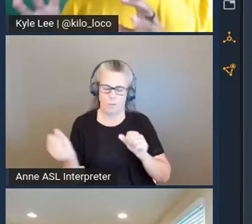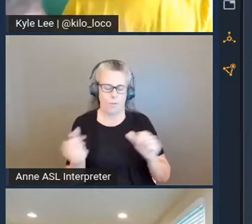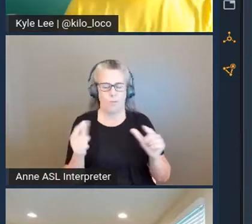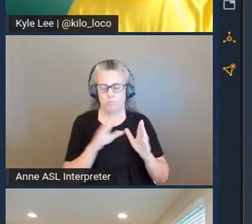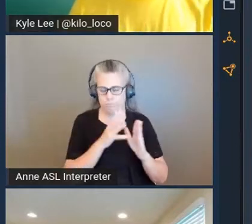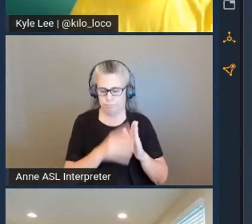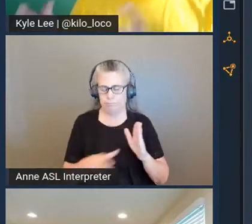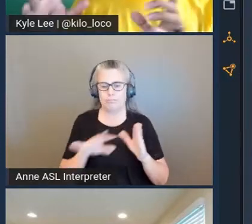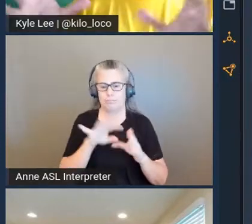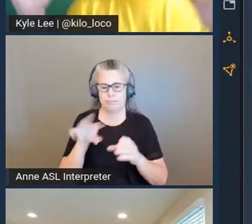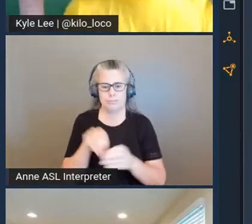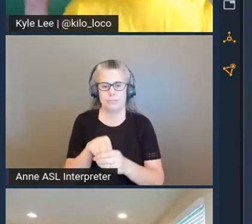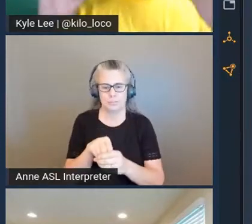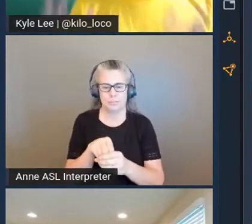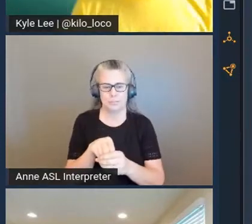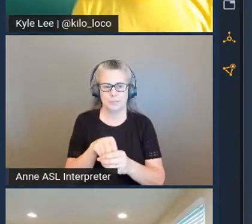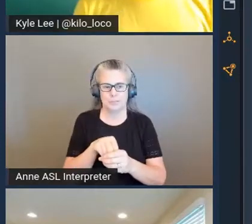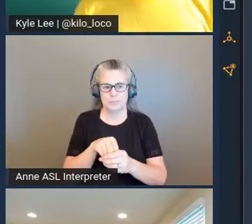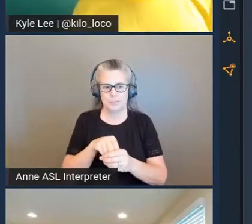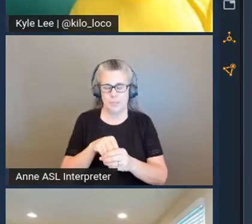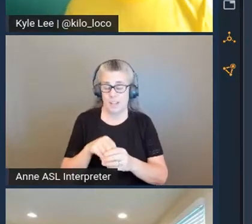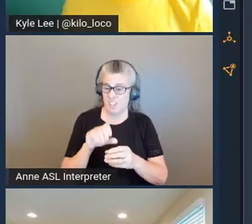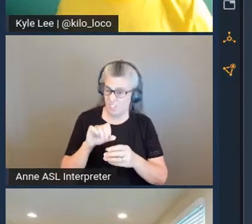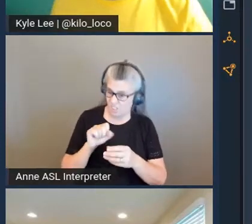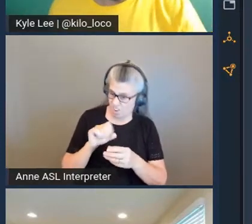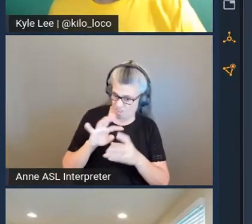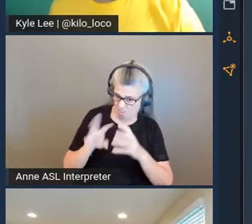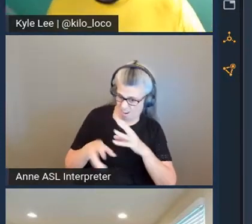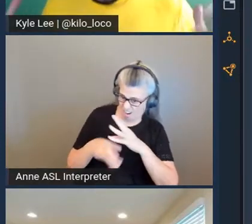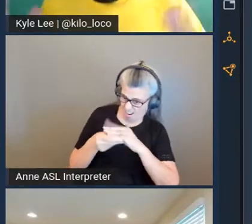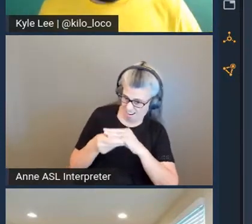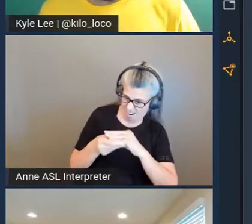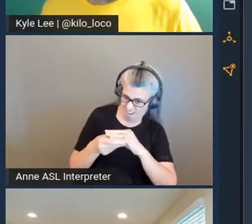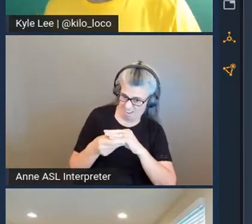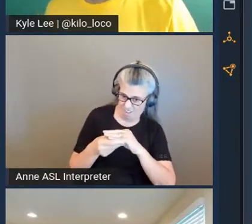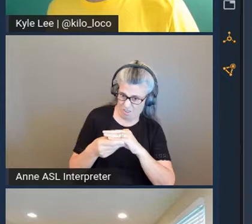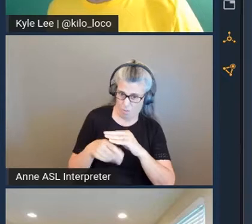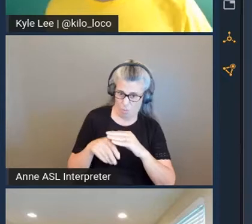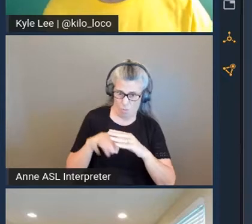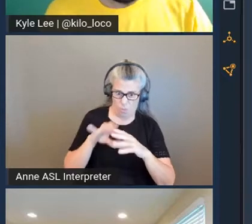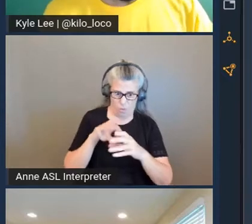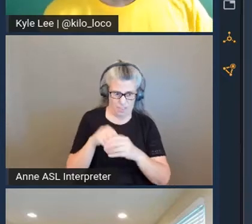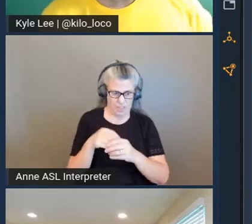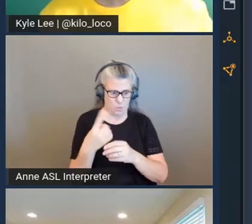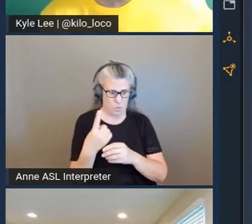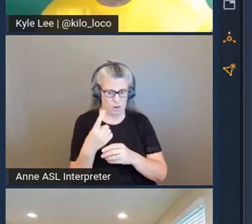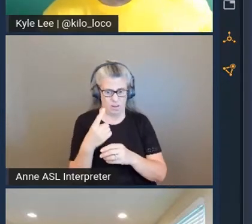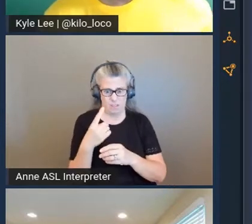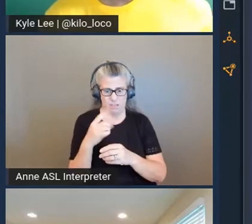and capabilities all wrapped into one studio or IDE. That is correct.